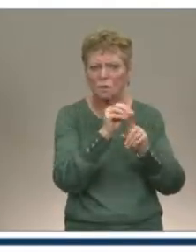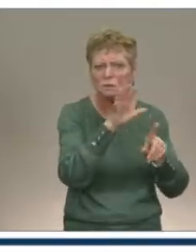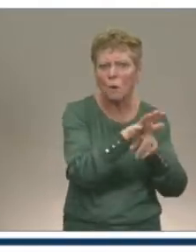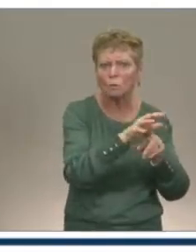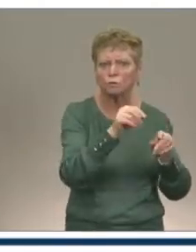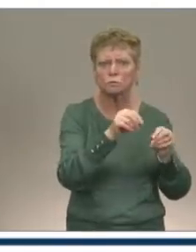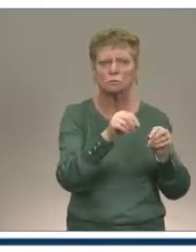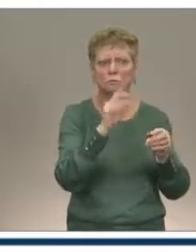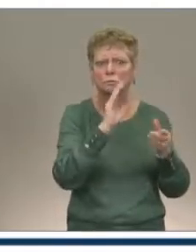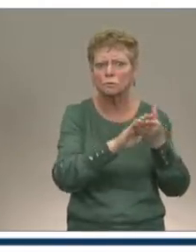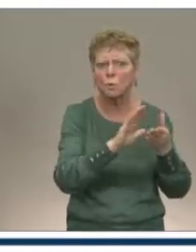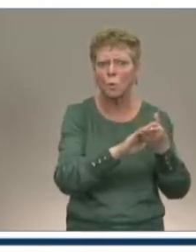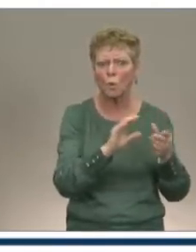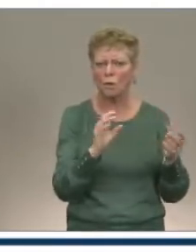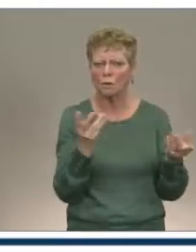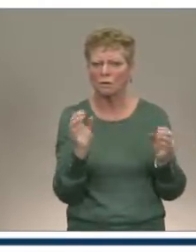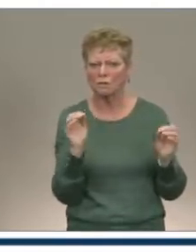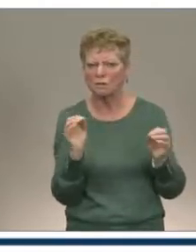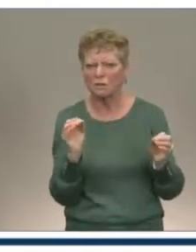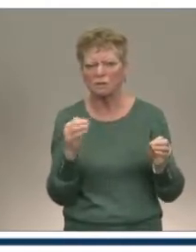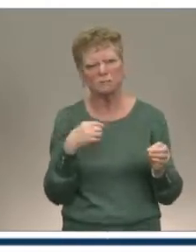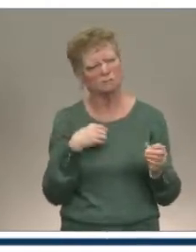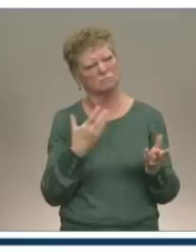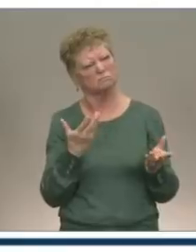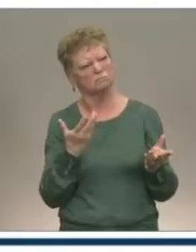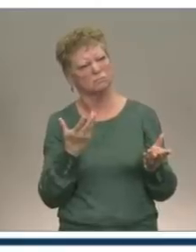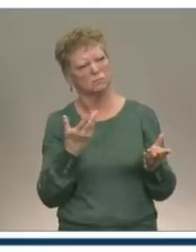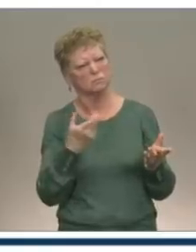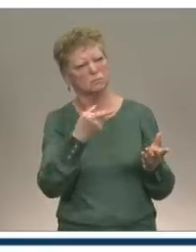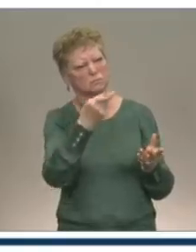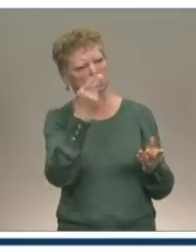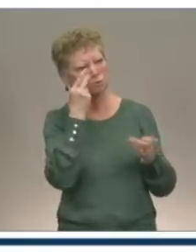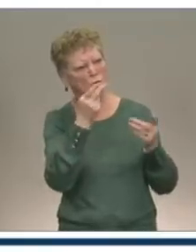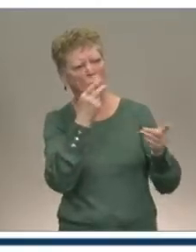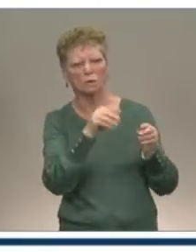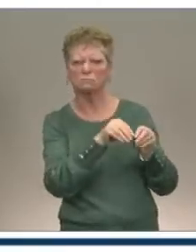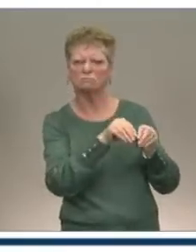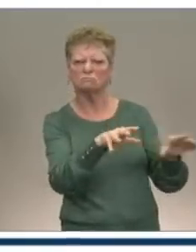so just trying to get a little idea of where you're seeing the transmission in these hands